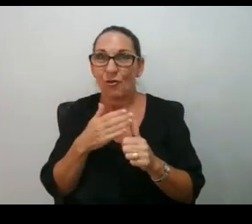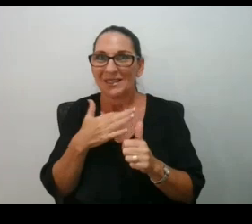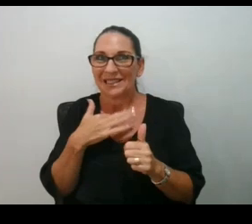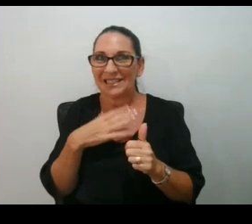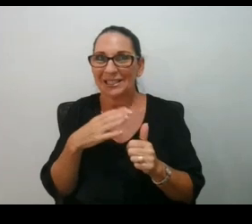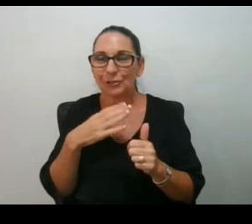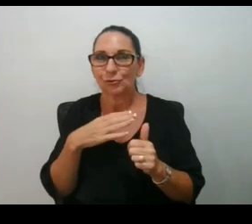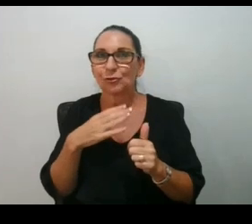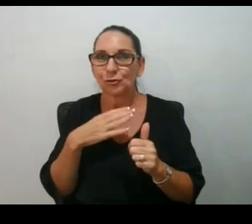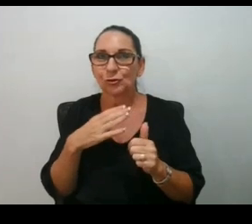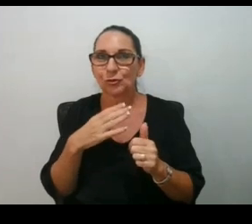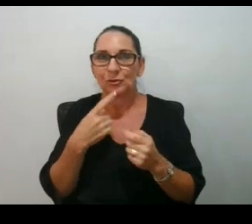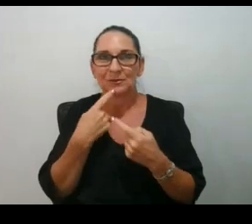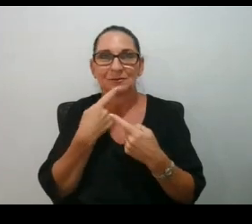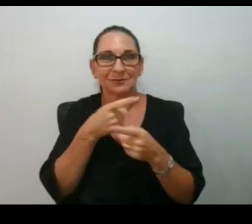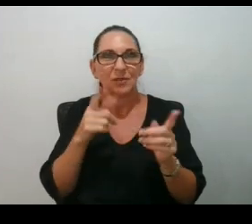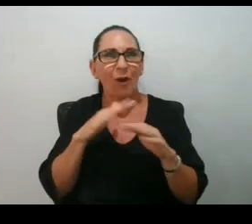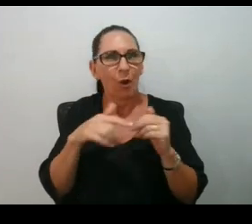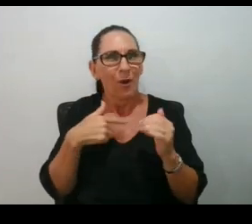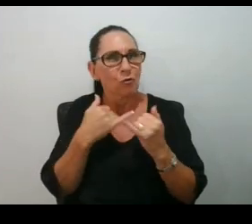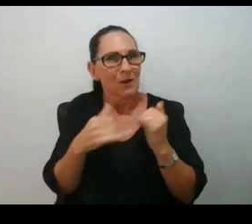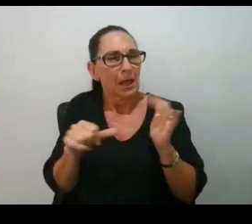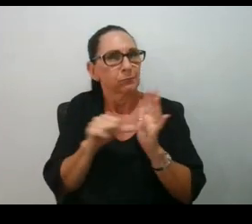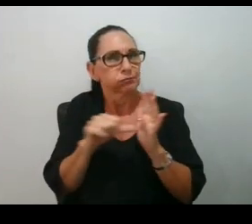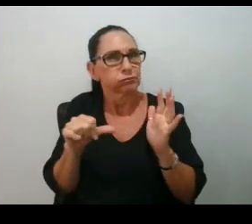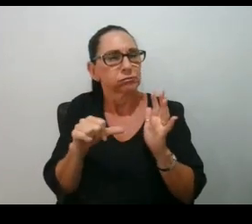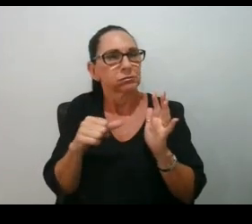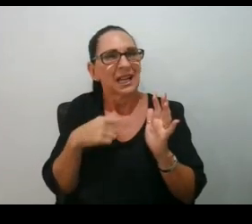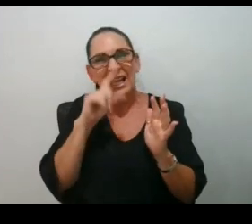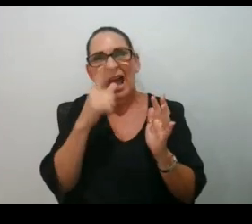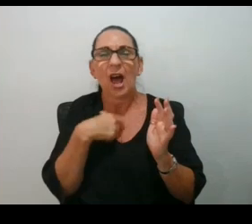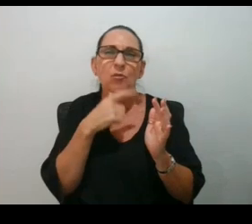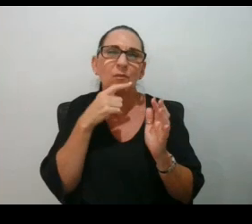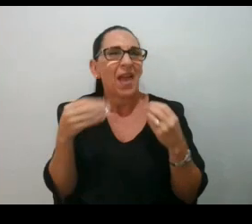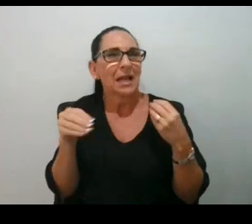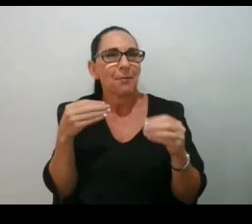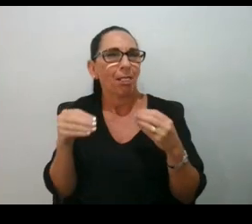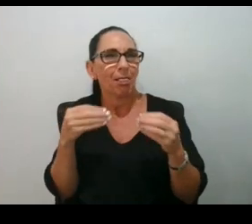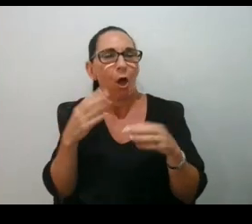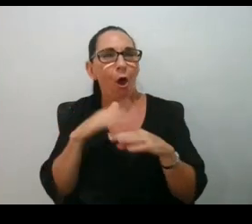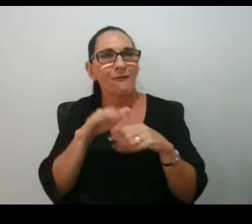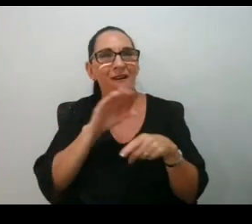really uh in terms of what we're funded to do um it would be great to just get a little idea